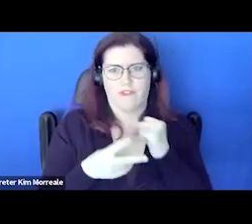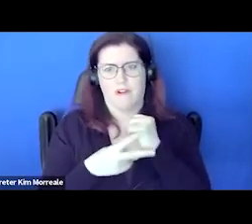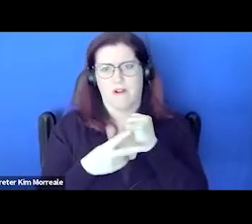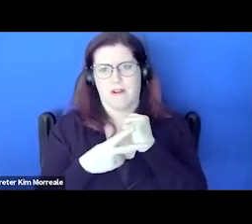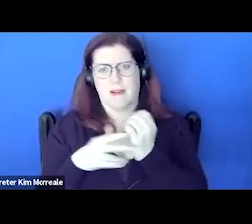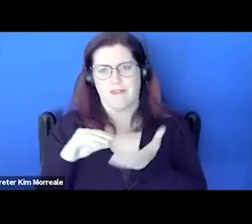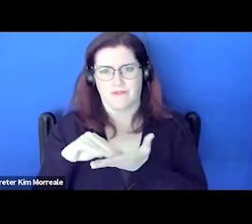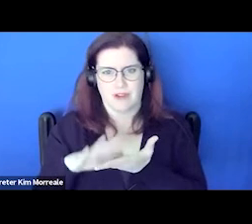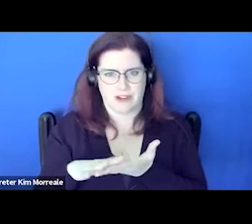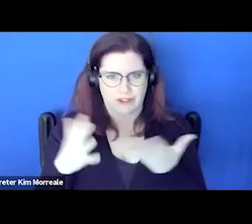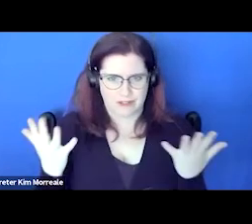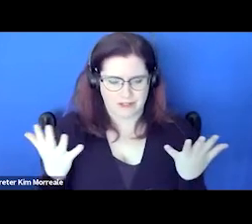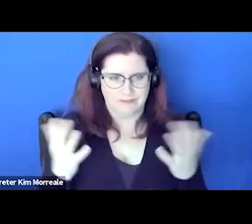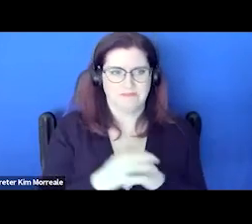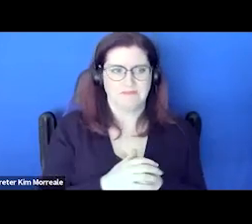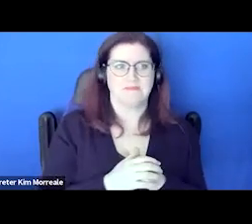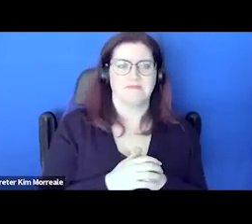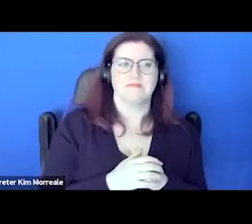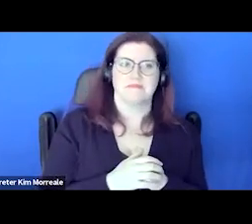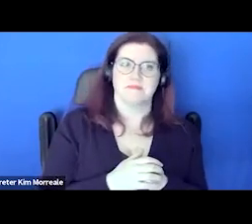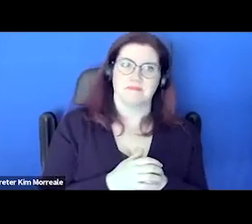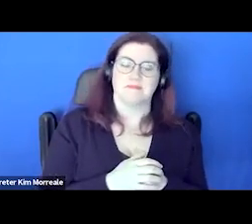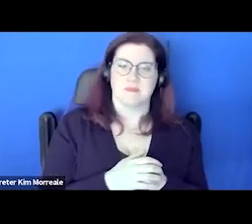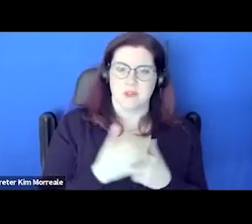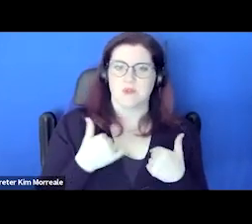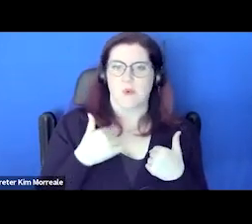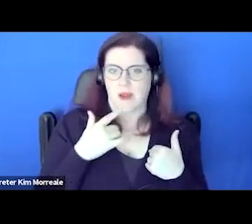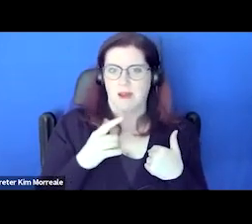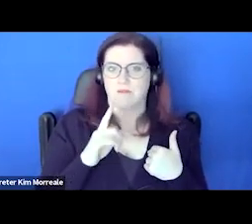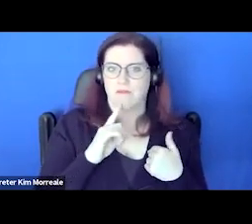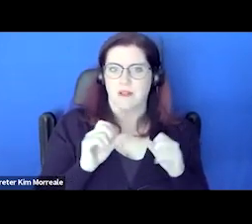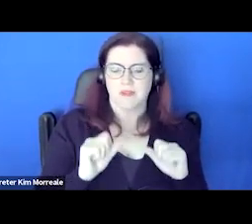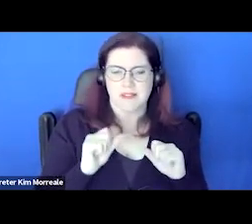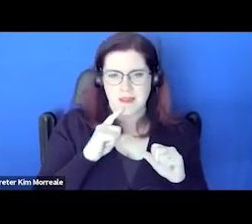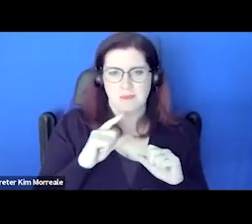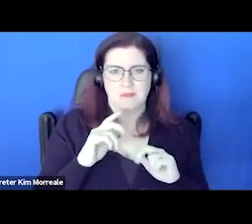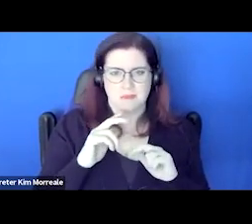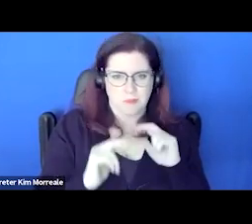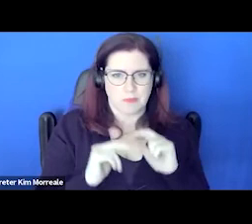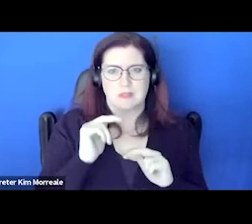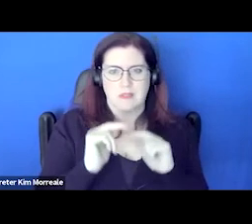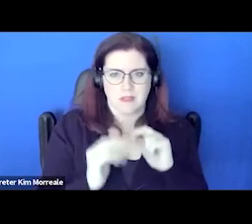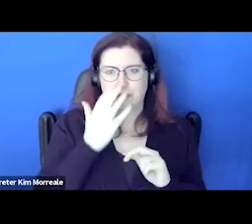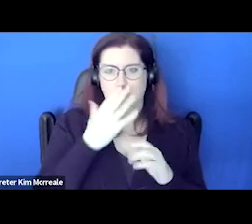And so I managed to really build a lot of collaborative relationships